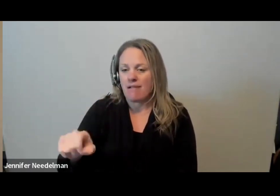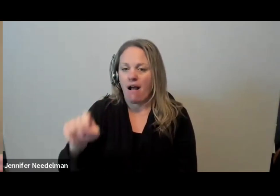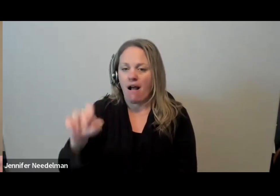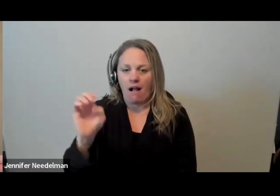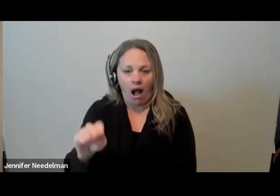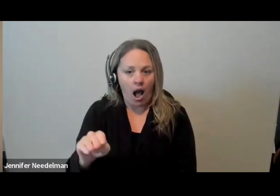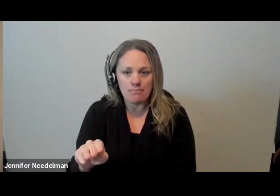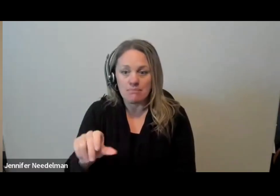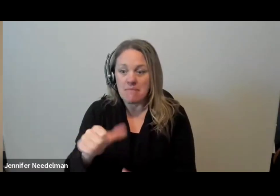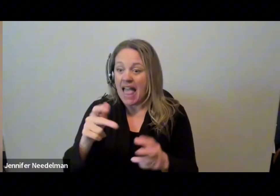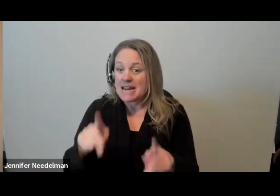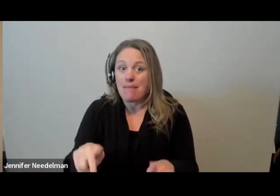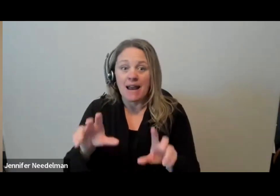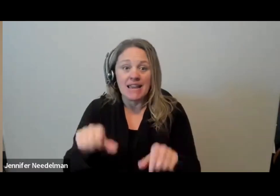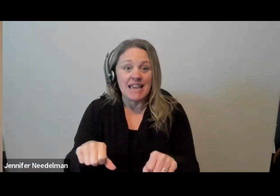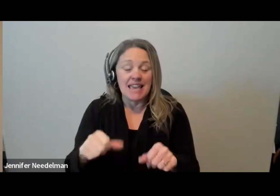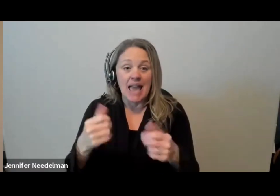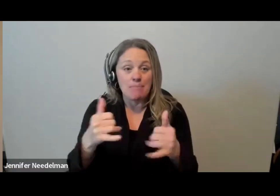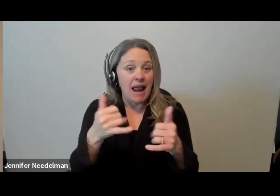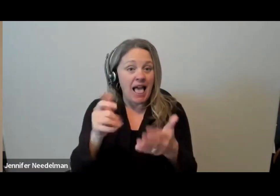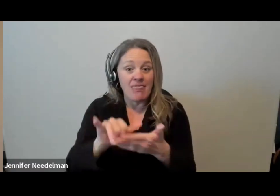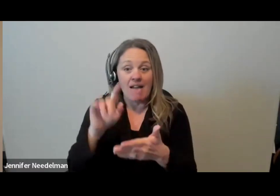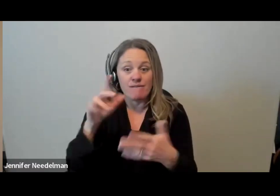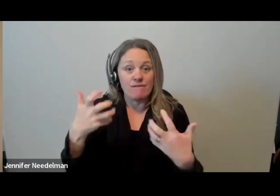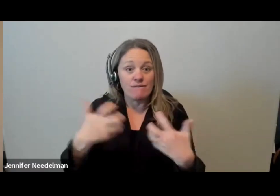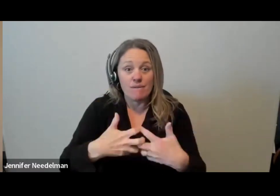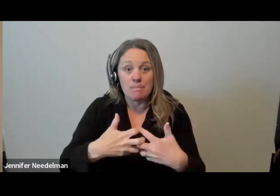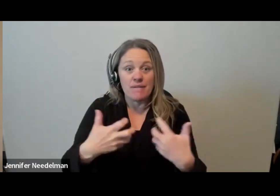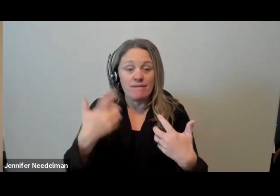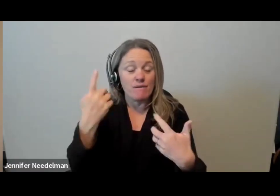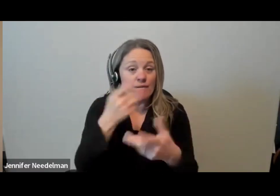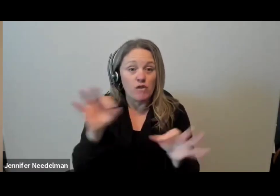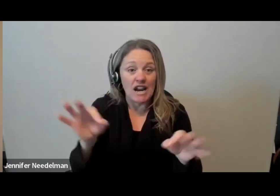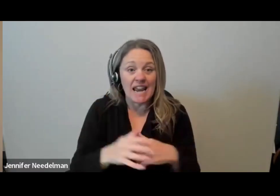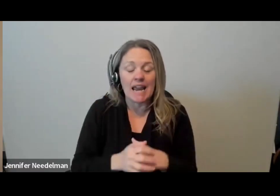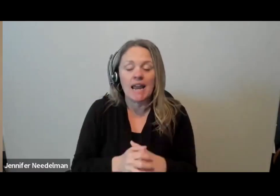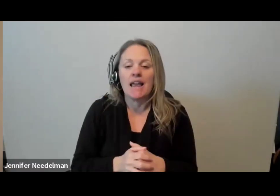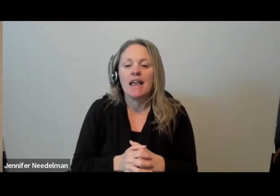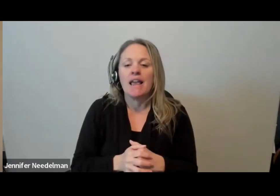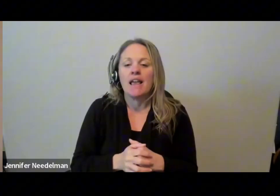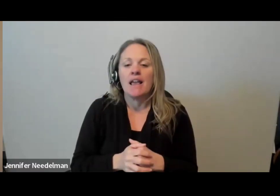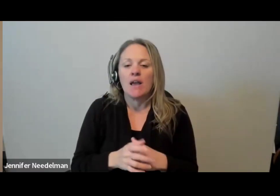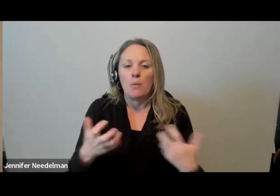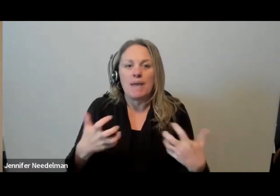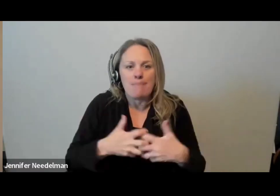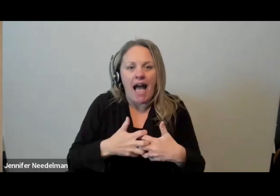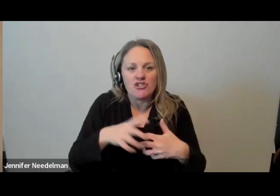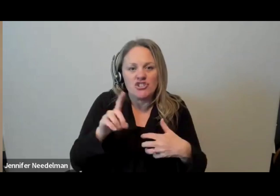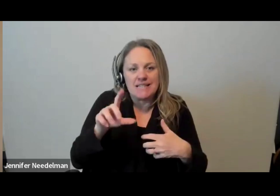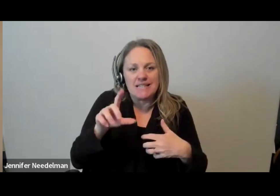We match gamers to games based on accessibility and we also help build new ways